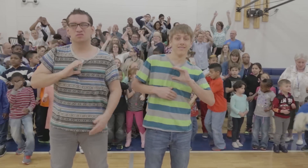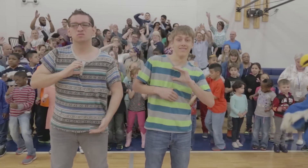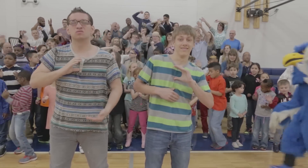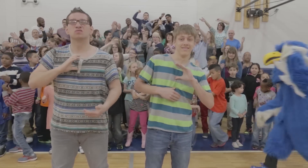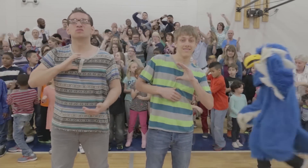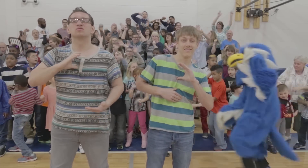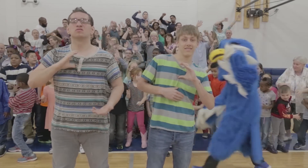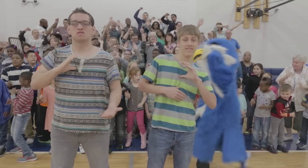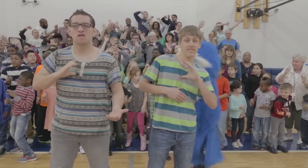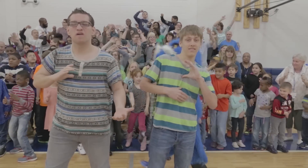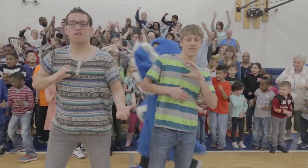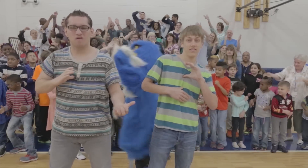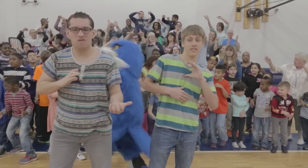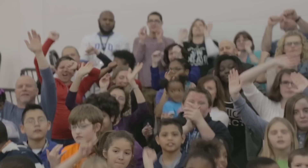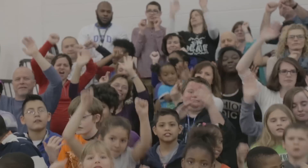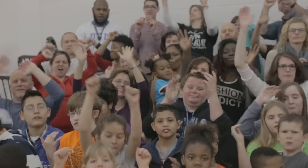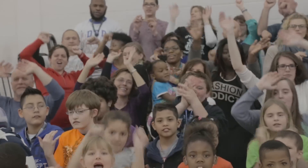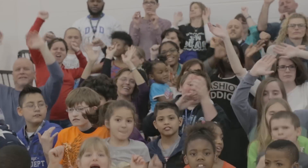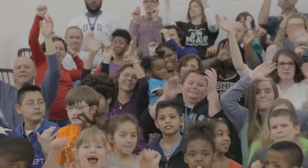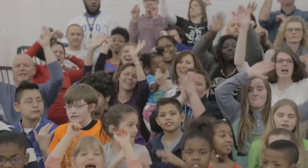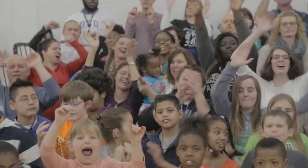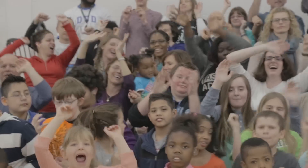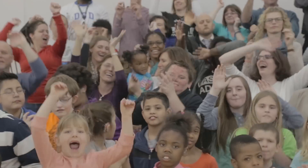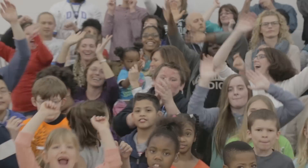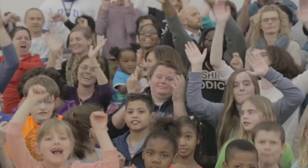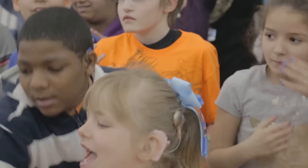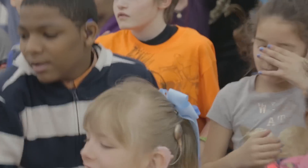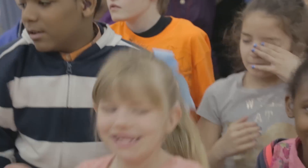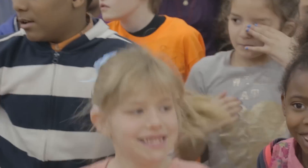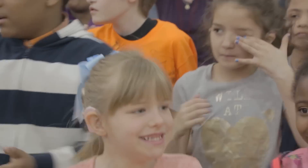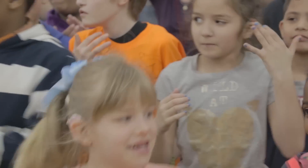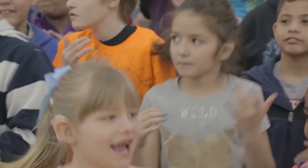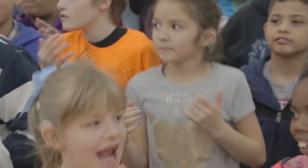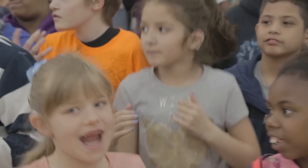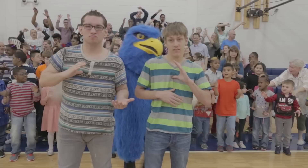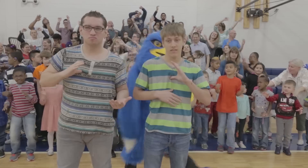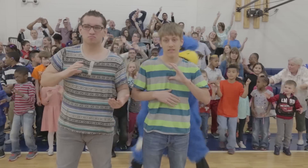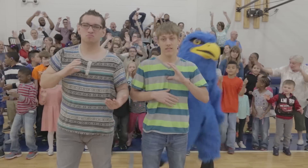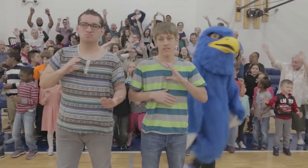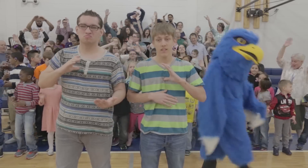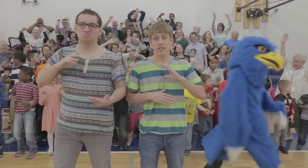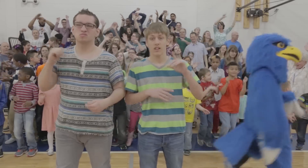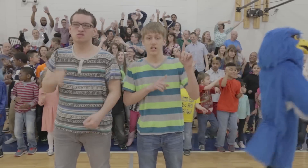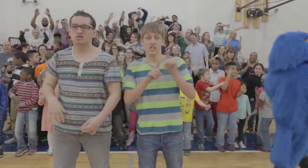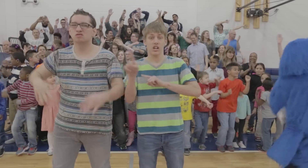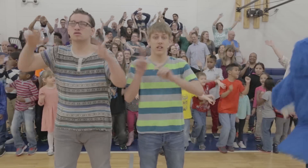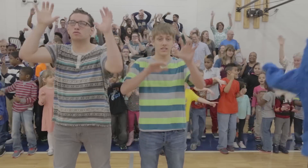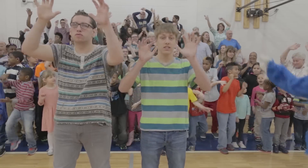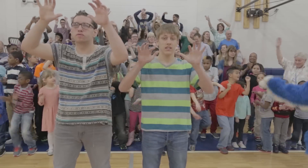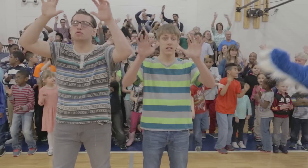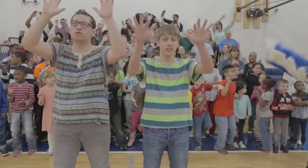I feel it in my soul (soul) The stars were burning so bright